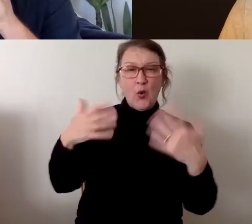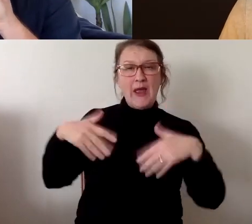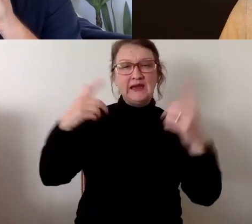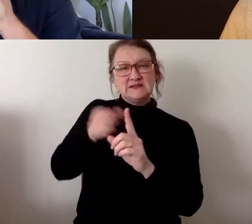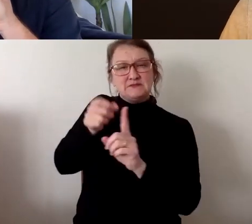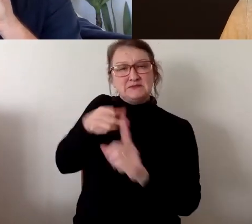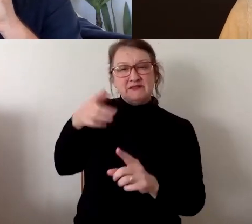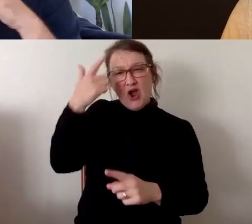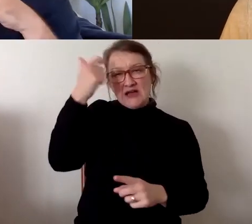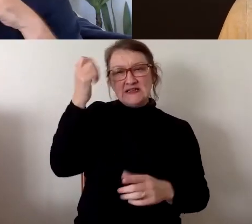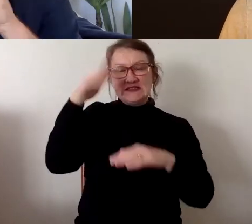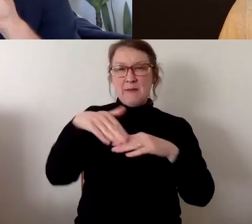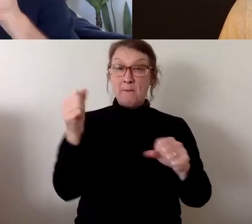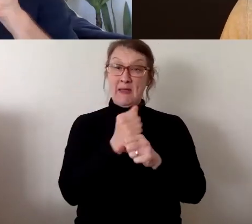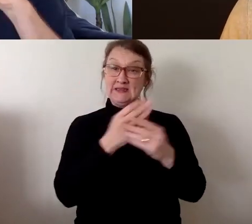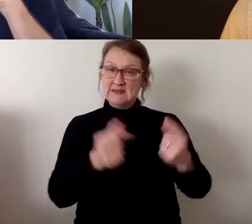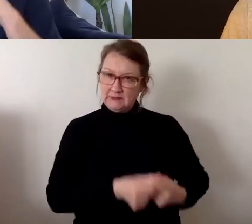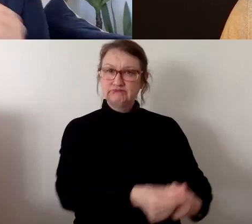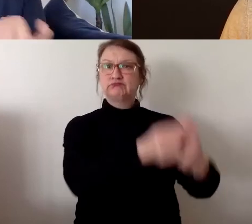Yeah, absolutely.